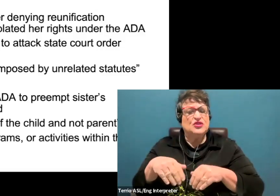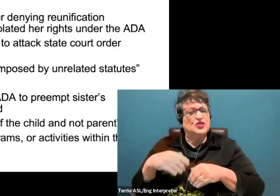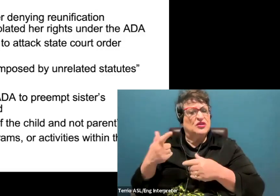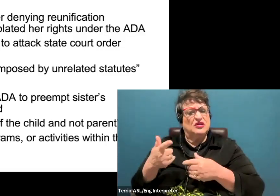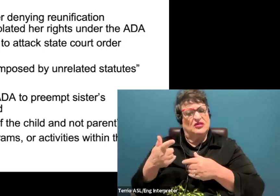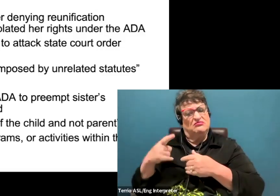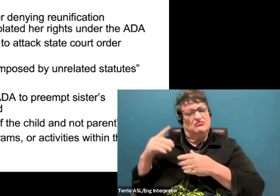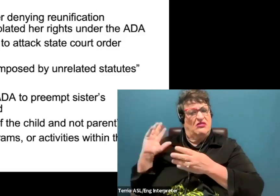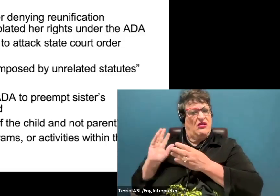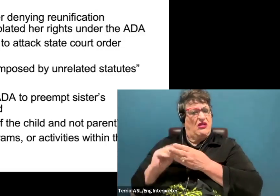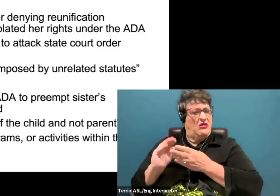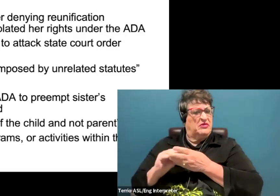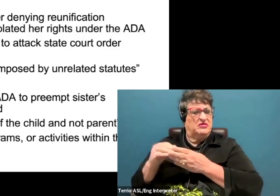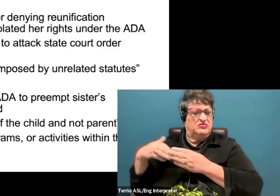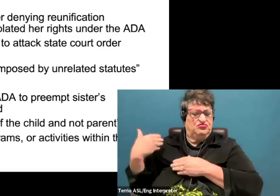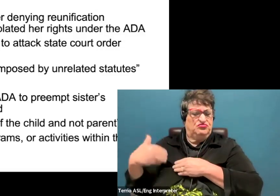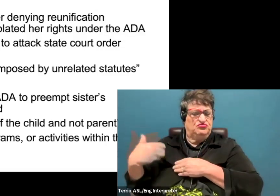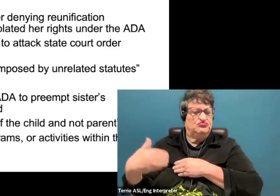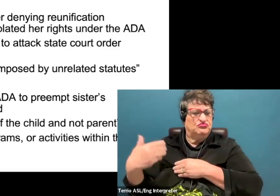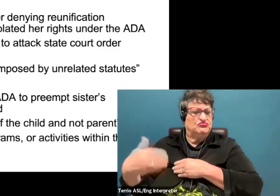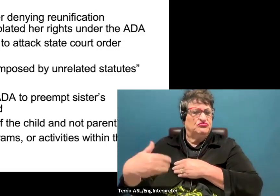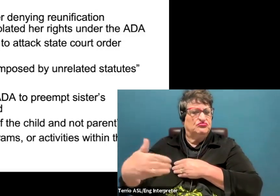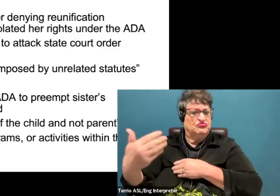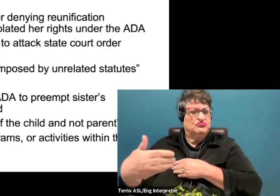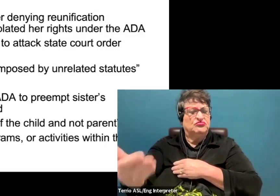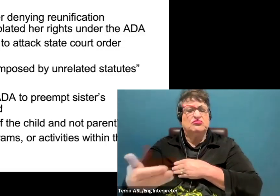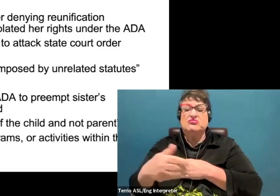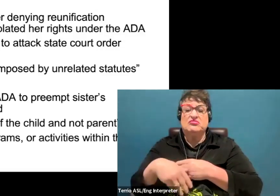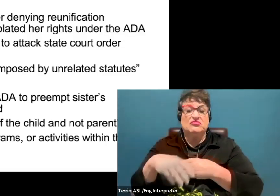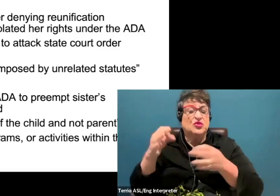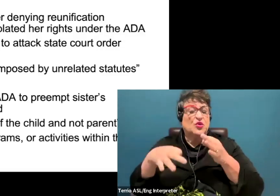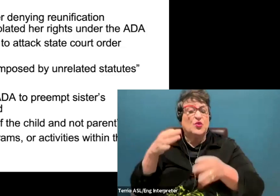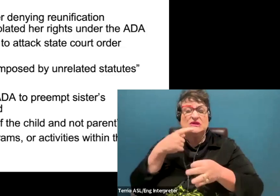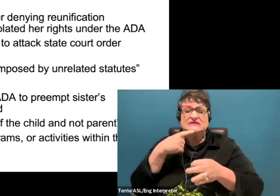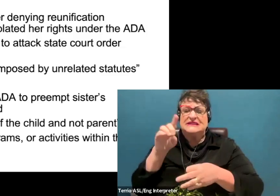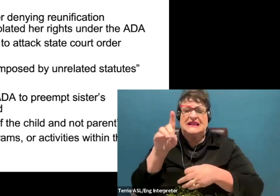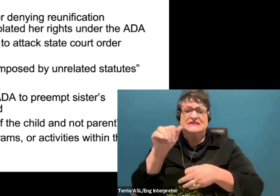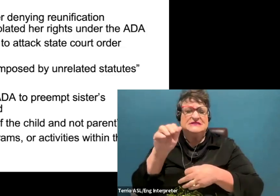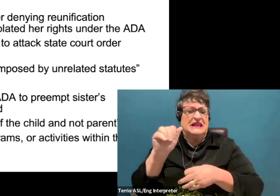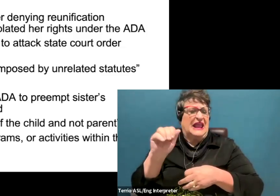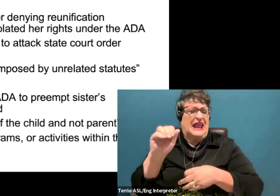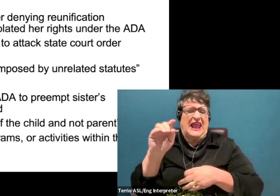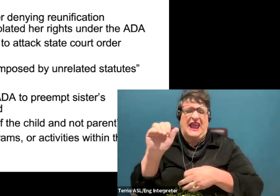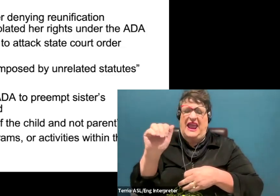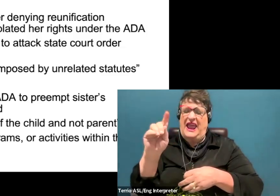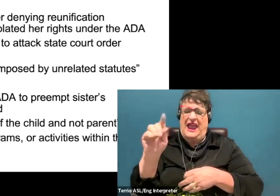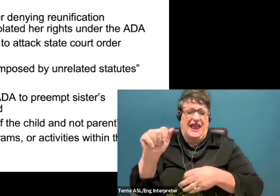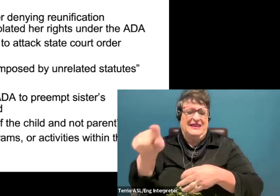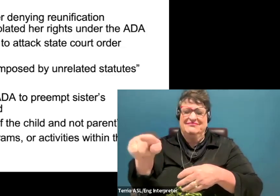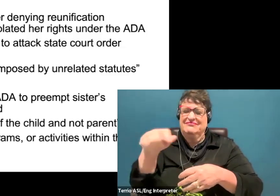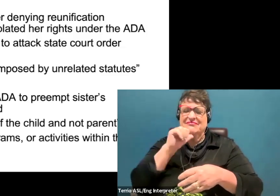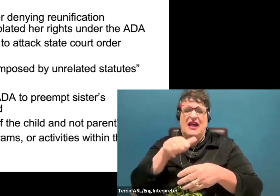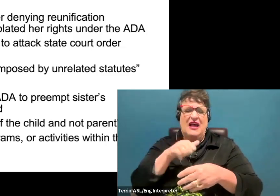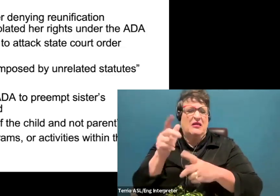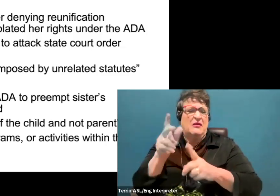Now, the court says the ADA doesn't apply, and what they say is that the ADA doesn't allow for a parent to attack